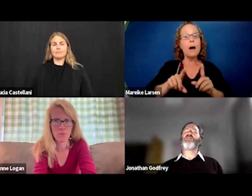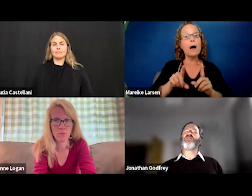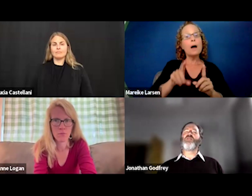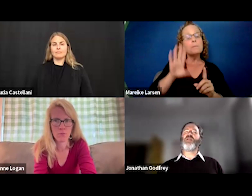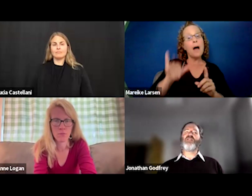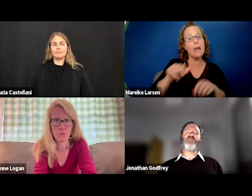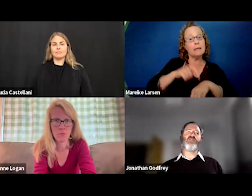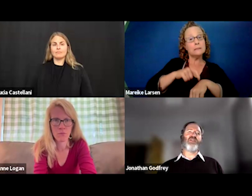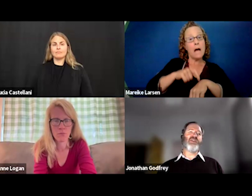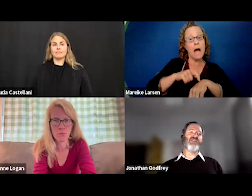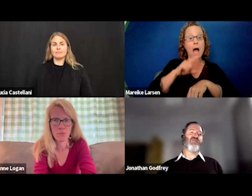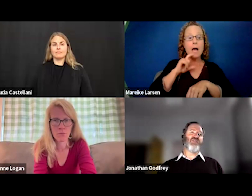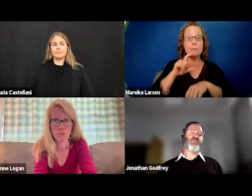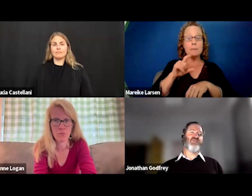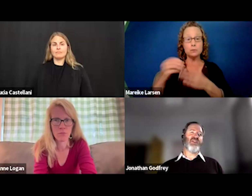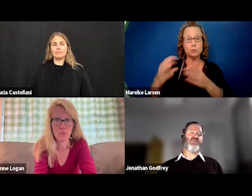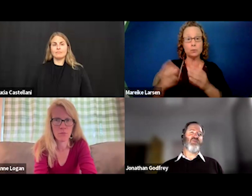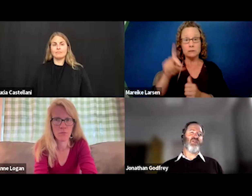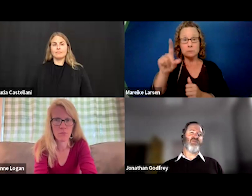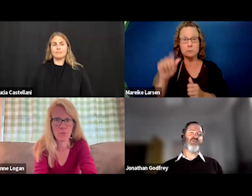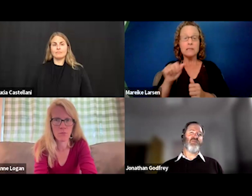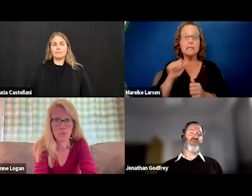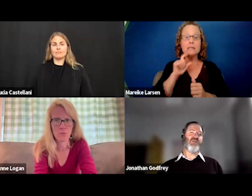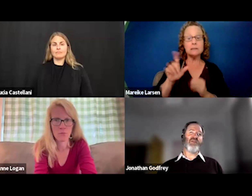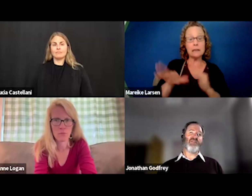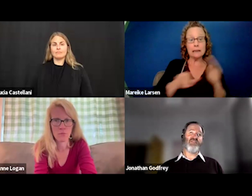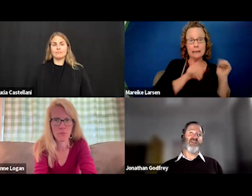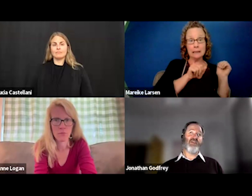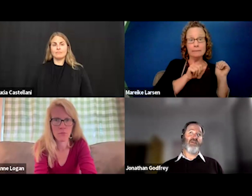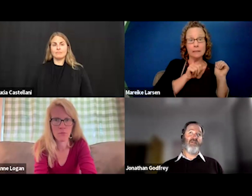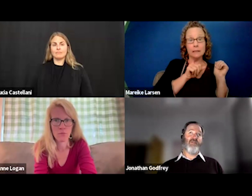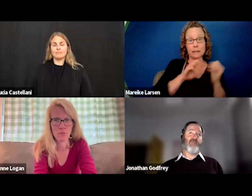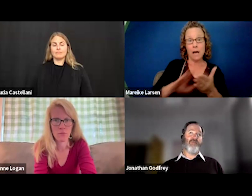is looking to leave university and move off to employment,